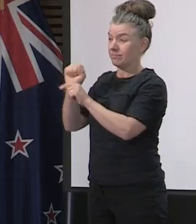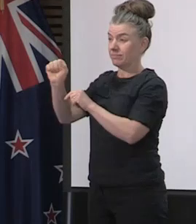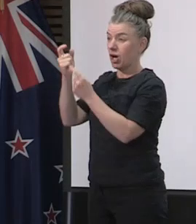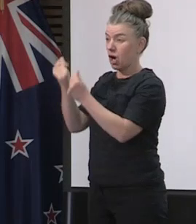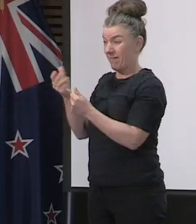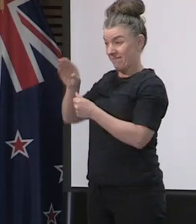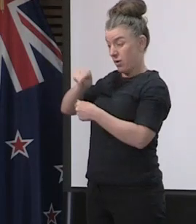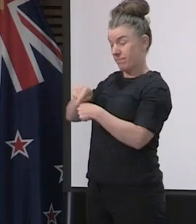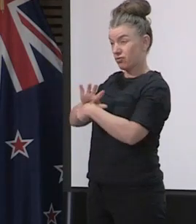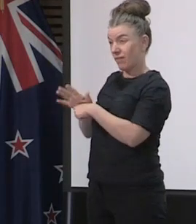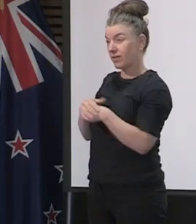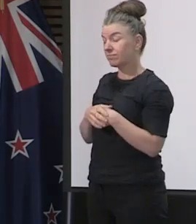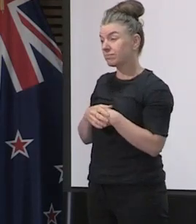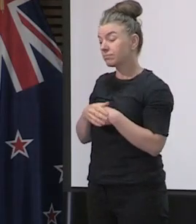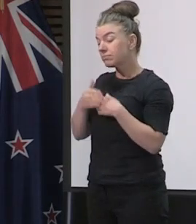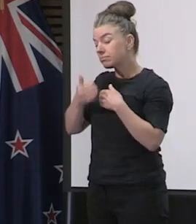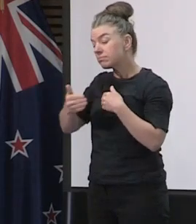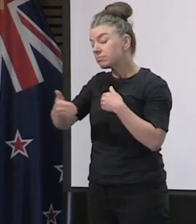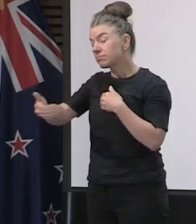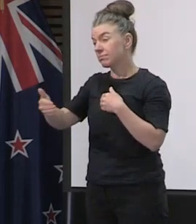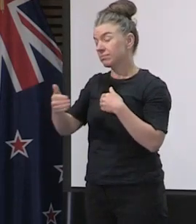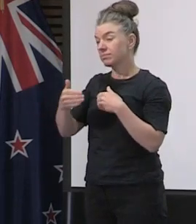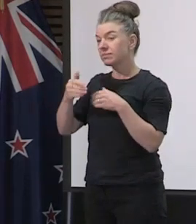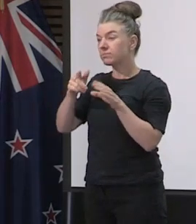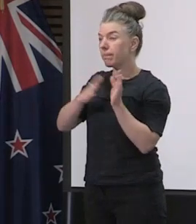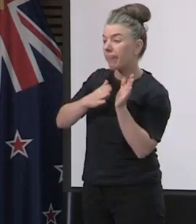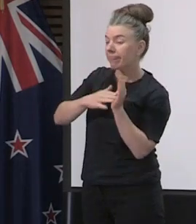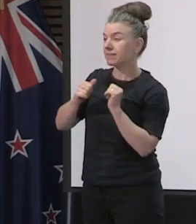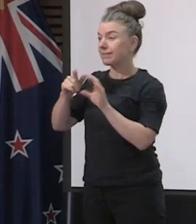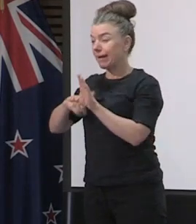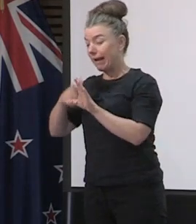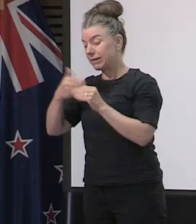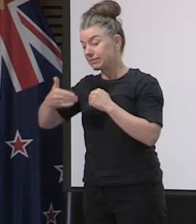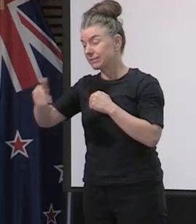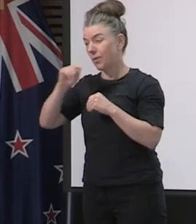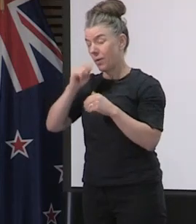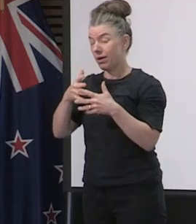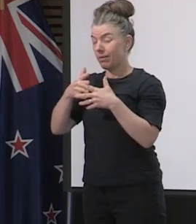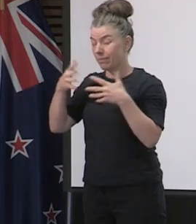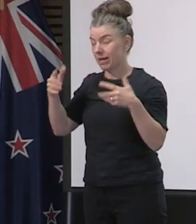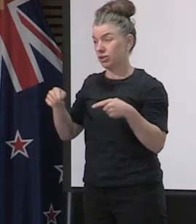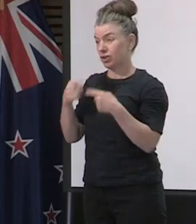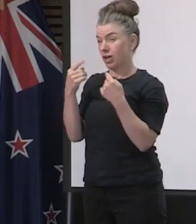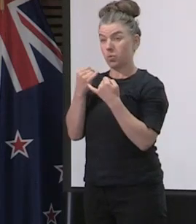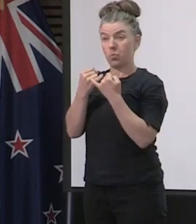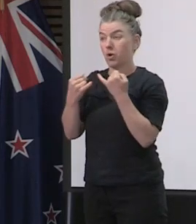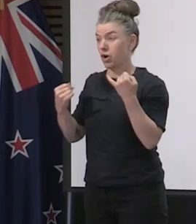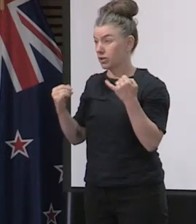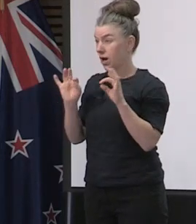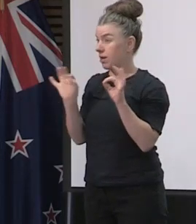to its fallout. Now, let me be clear - the coming months and year also be some of the most